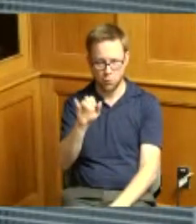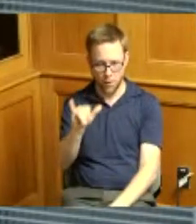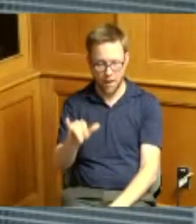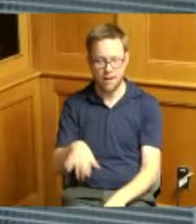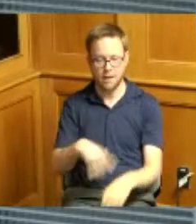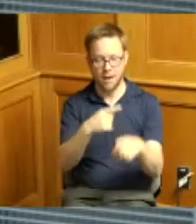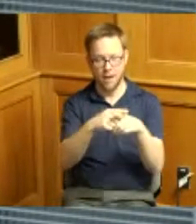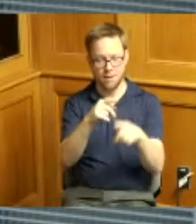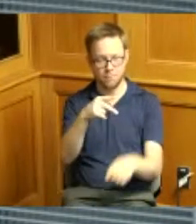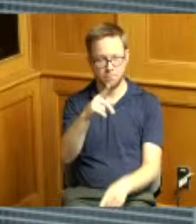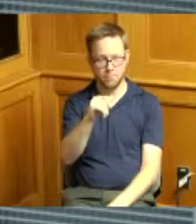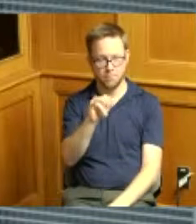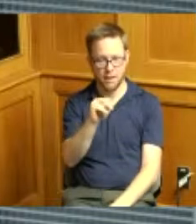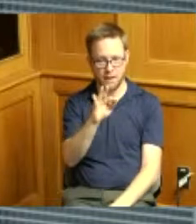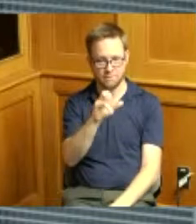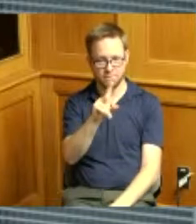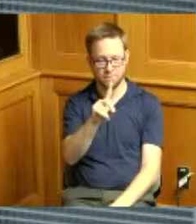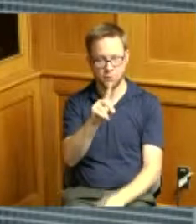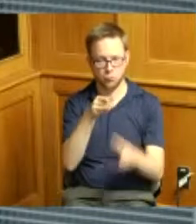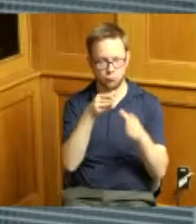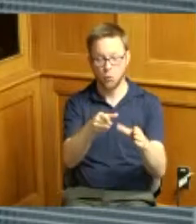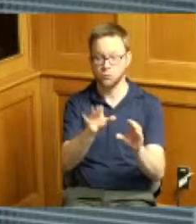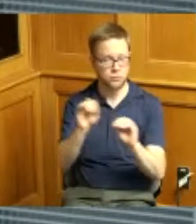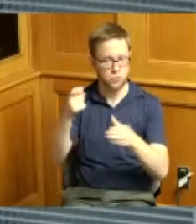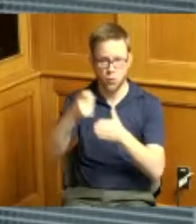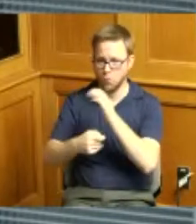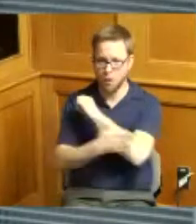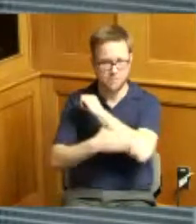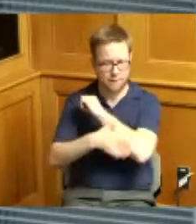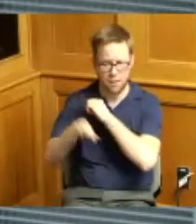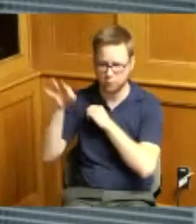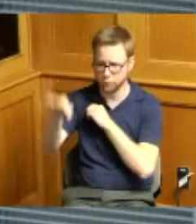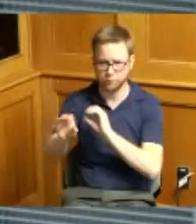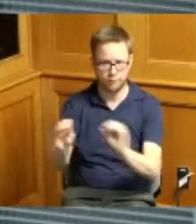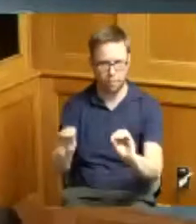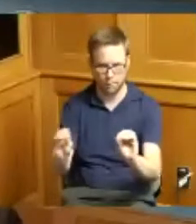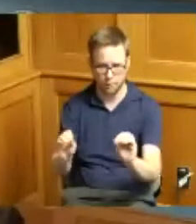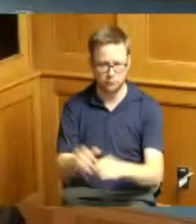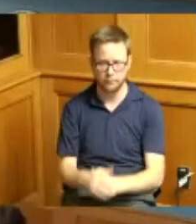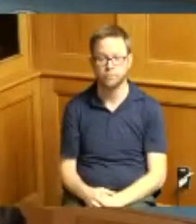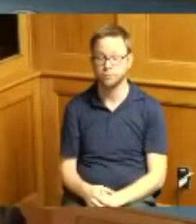there's no cost to the county involved in this thank you so much any discussion on item seven